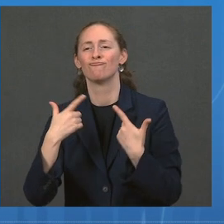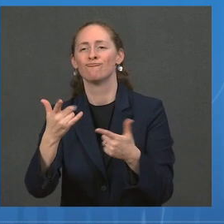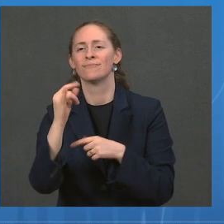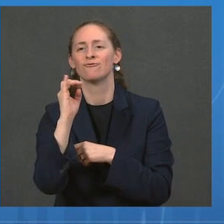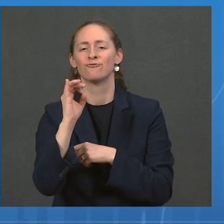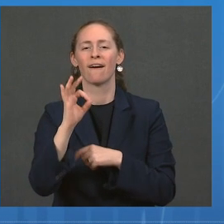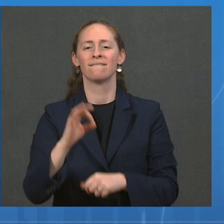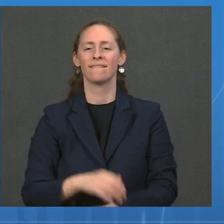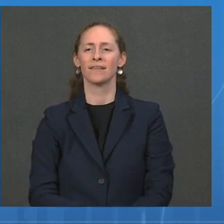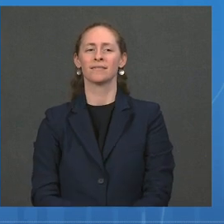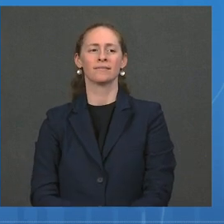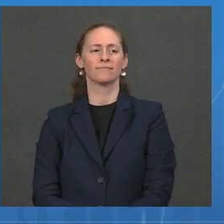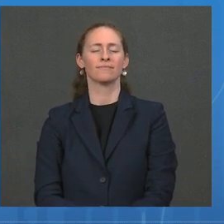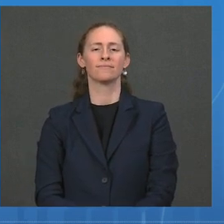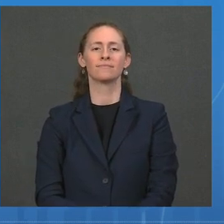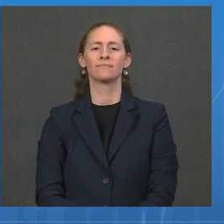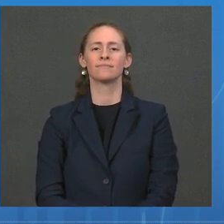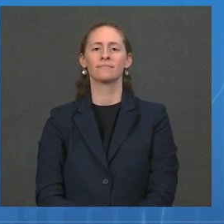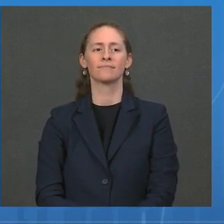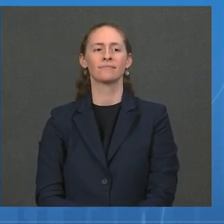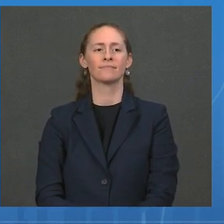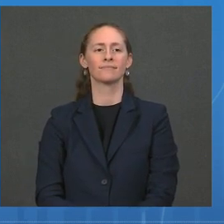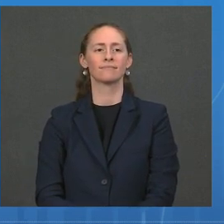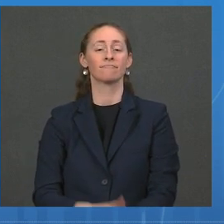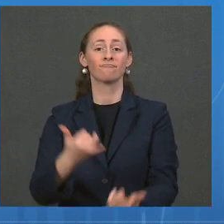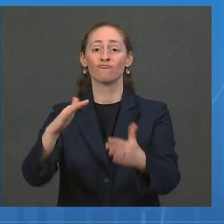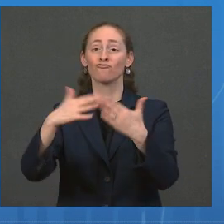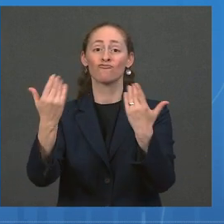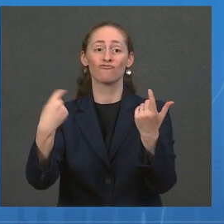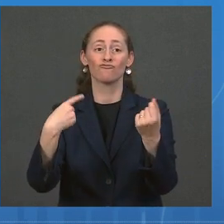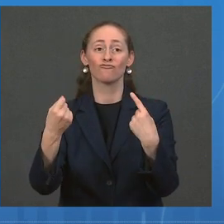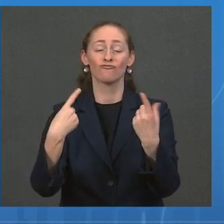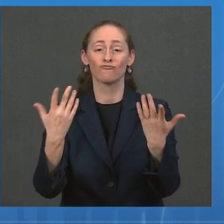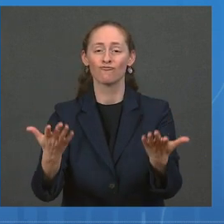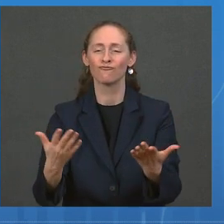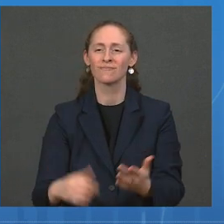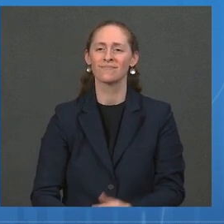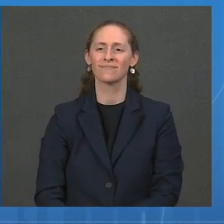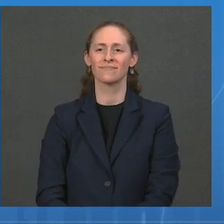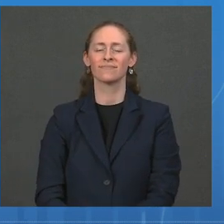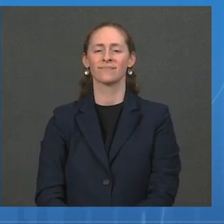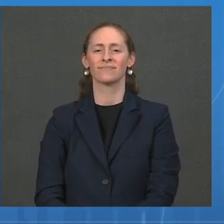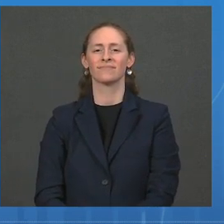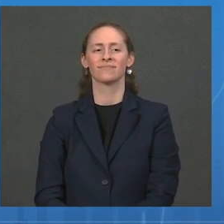Mr. Zients: Well, thank you, Dr. Murthy. Let's open it up for questions. Kevin. Moderator: Thanks, Jeff. And a reminder: